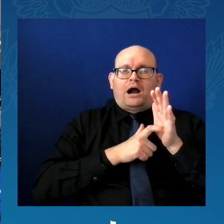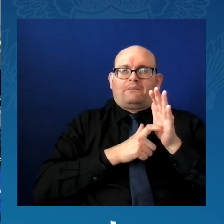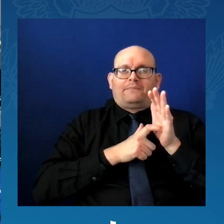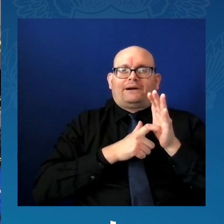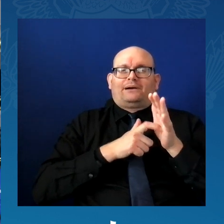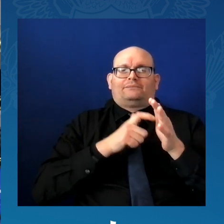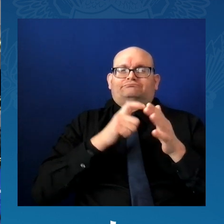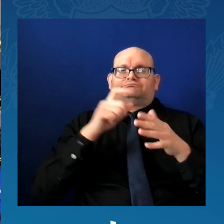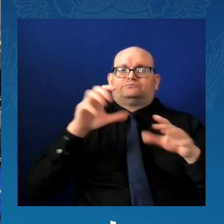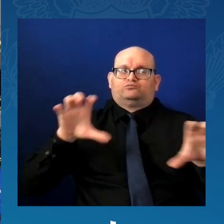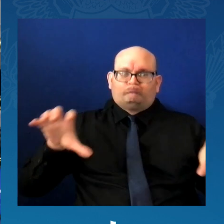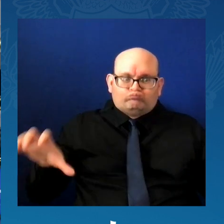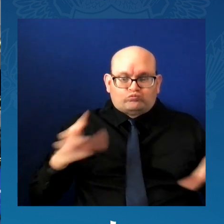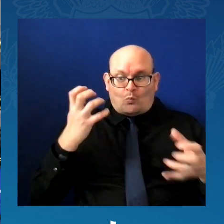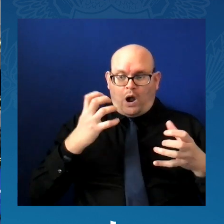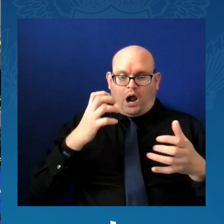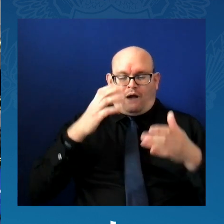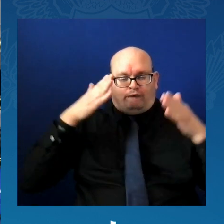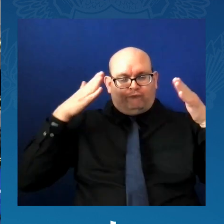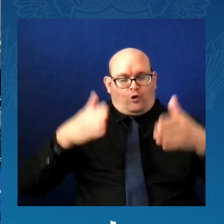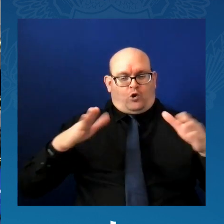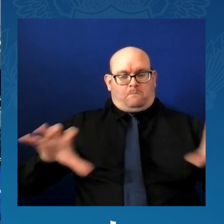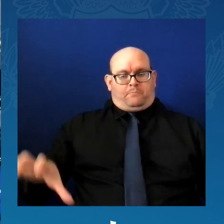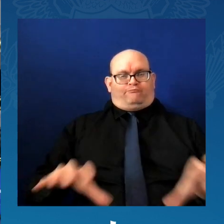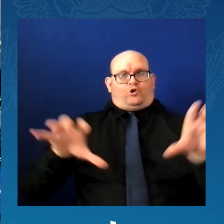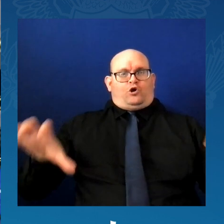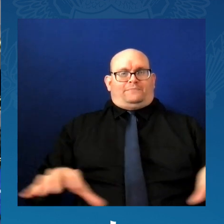And also what we've heard is the critical relationship